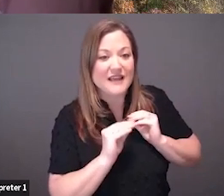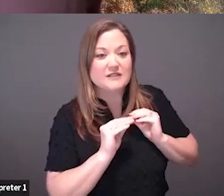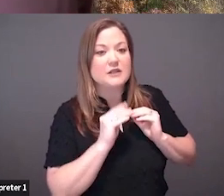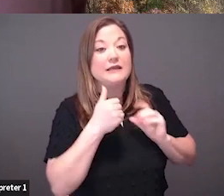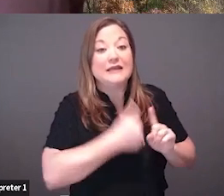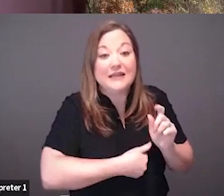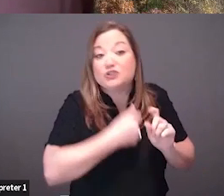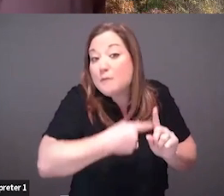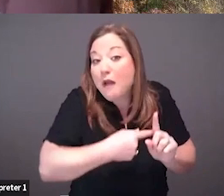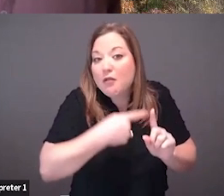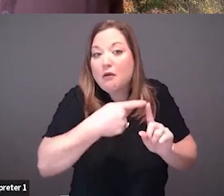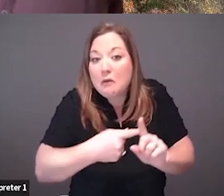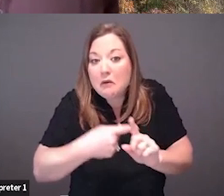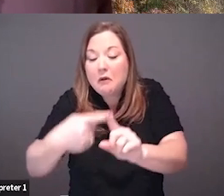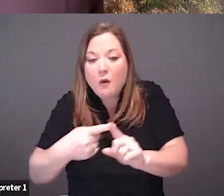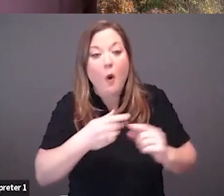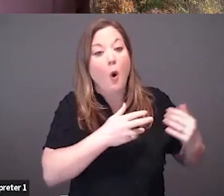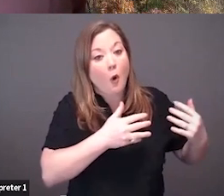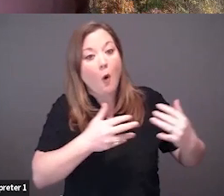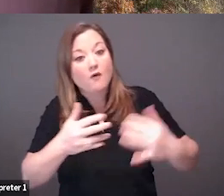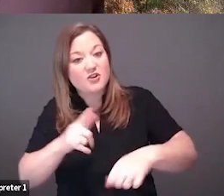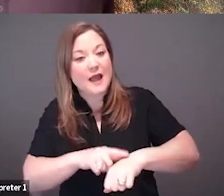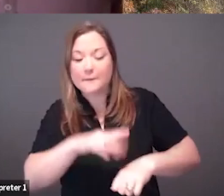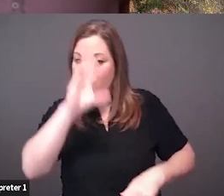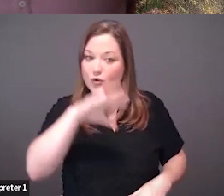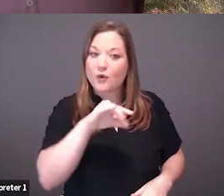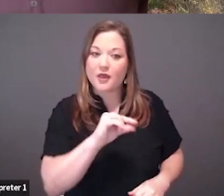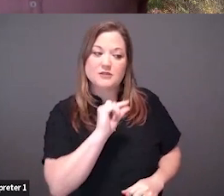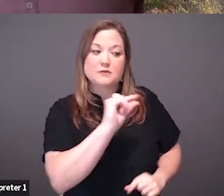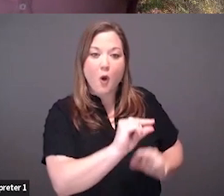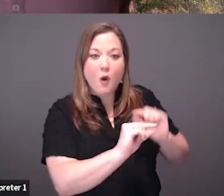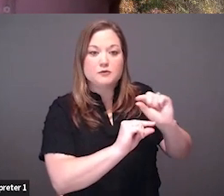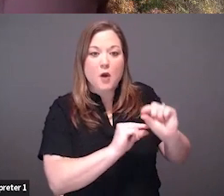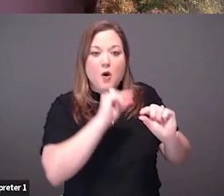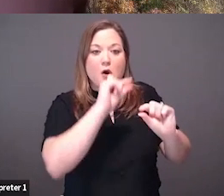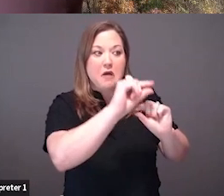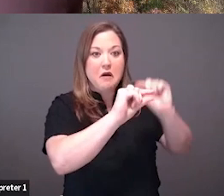Because as you said, I think those small changes can build up to having a really big impact.